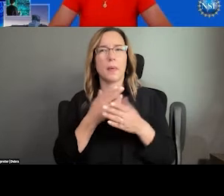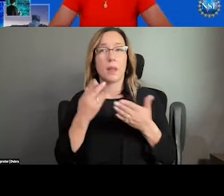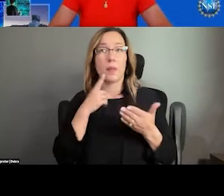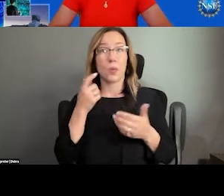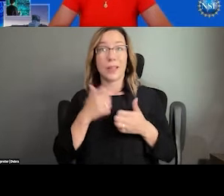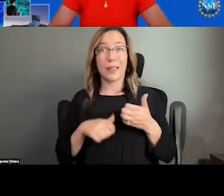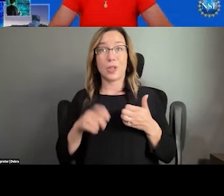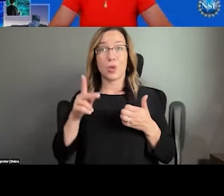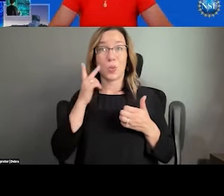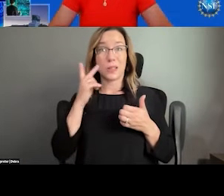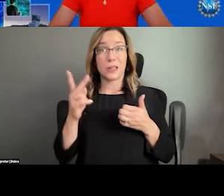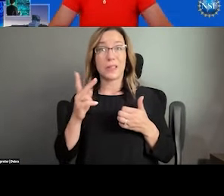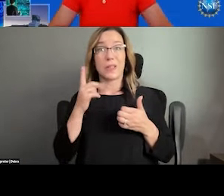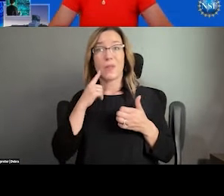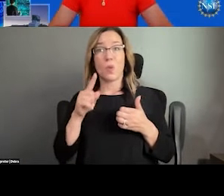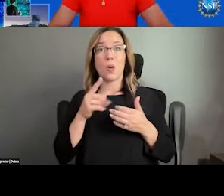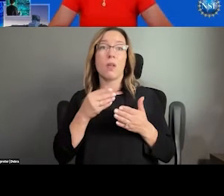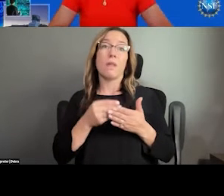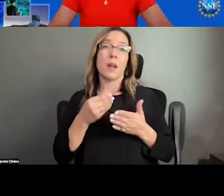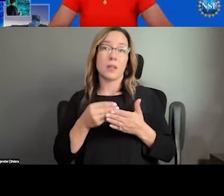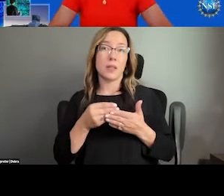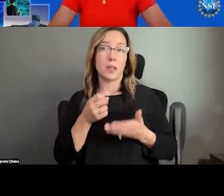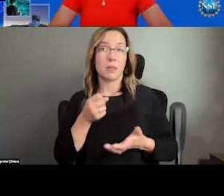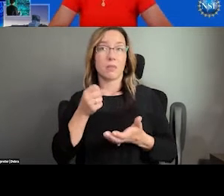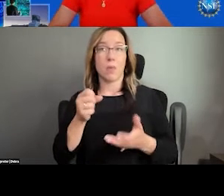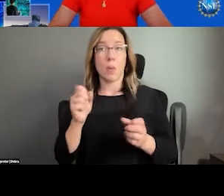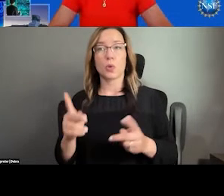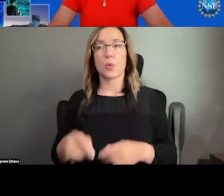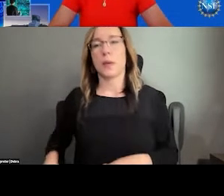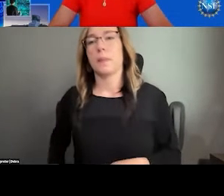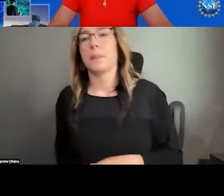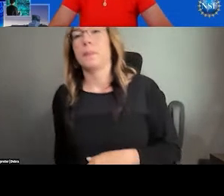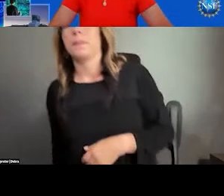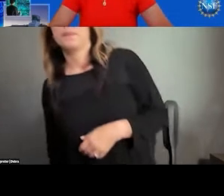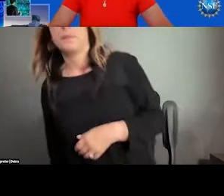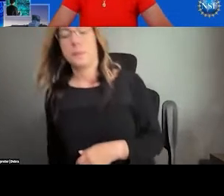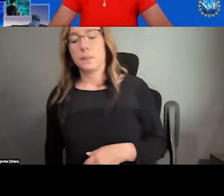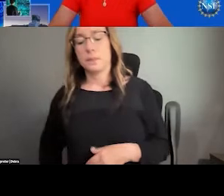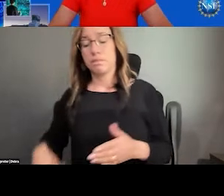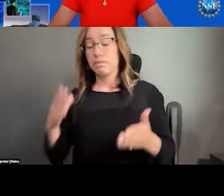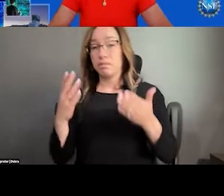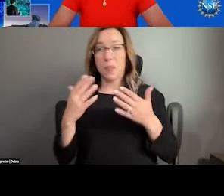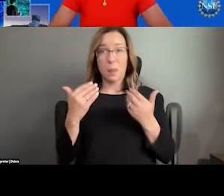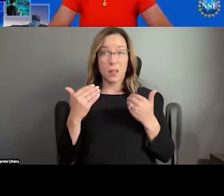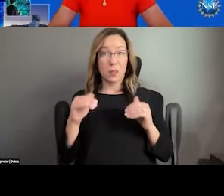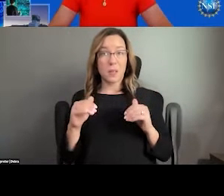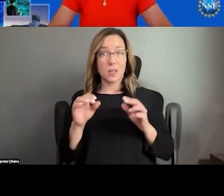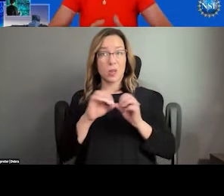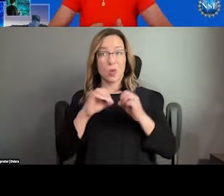and a funding opportunity. There may be limitations on organizational eligibility.